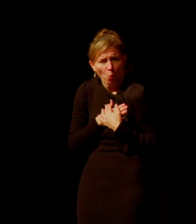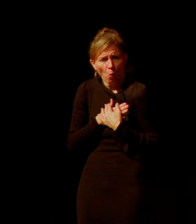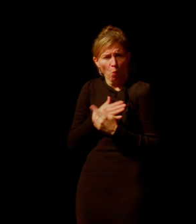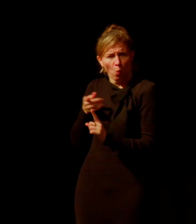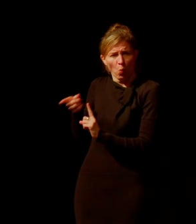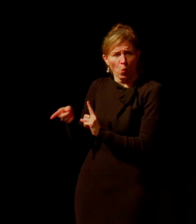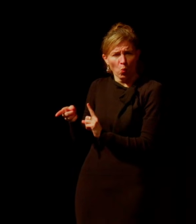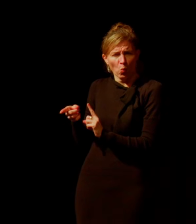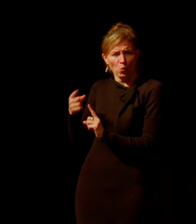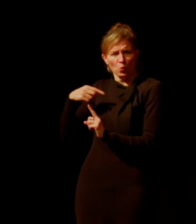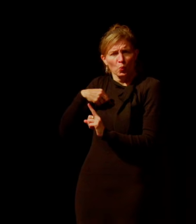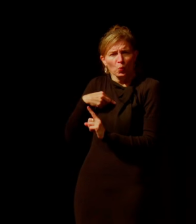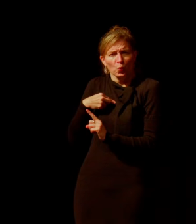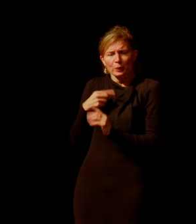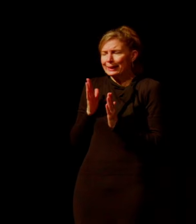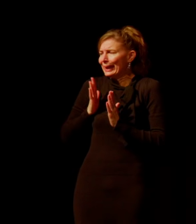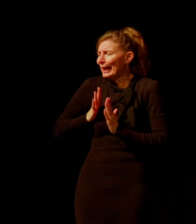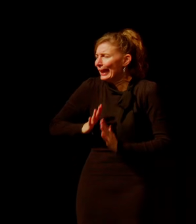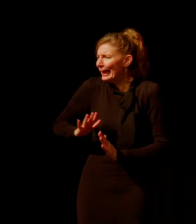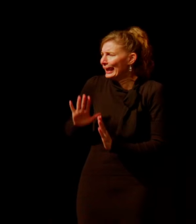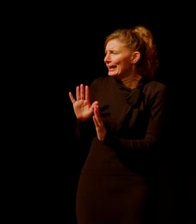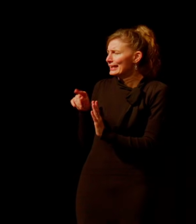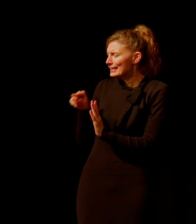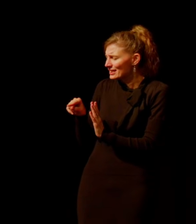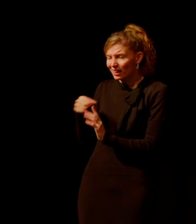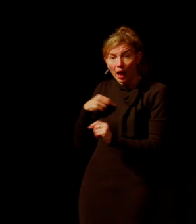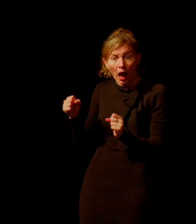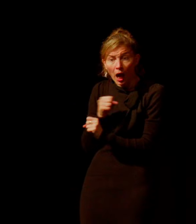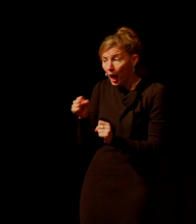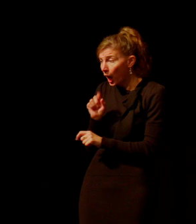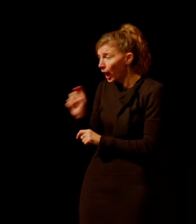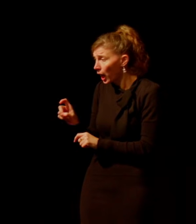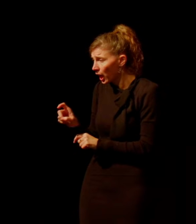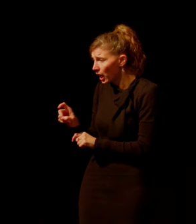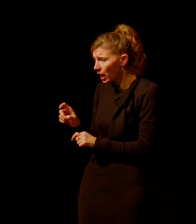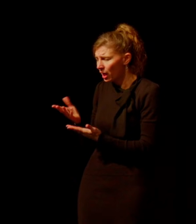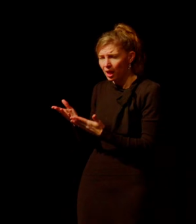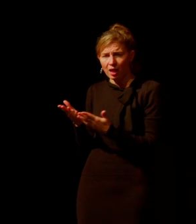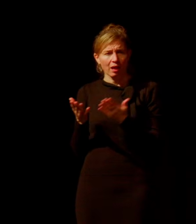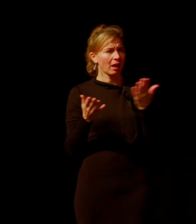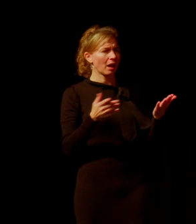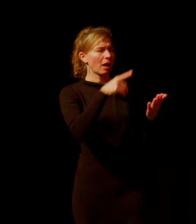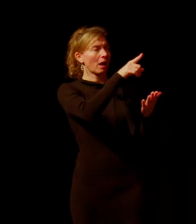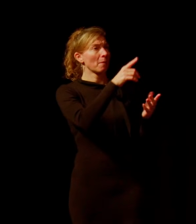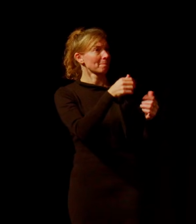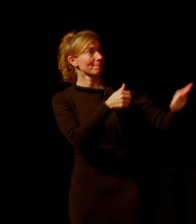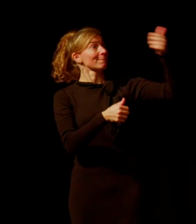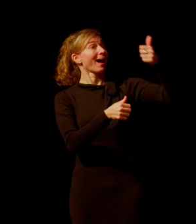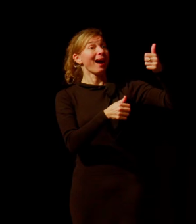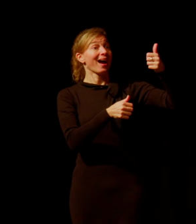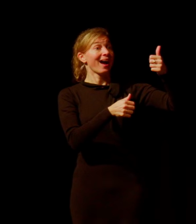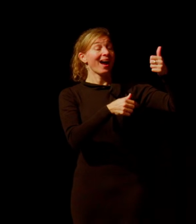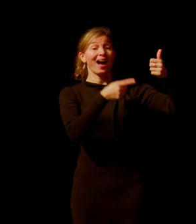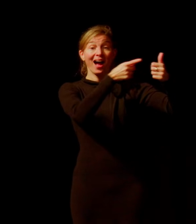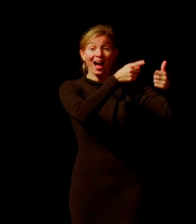how could you step up to your boss, ask for a salary increase, negotiate with your business partner about a budget increase,